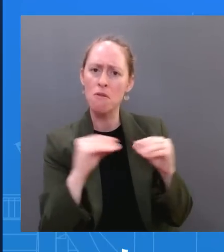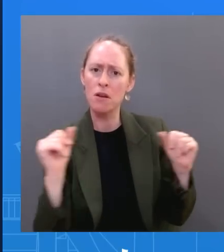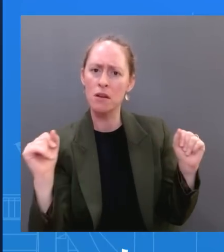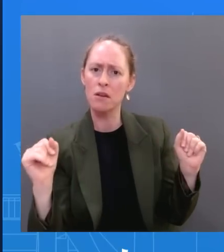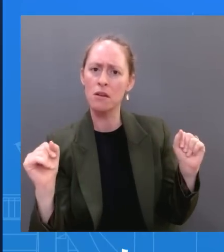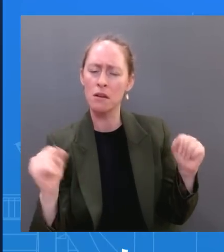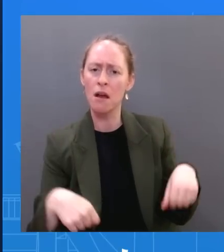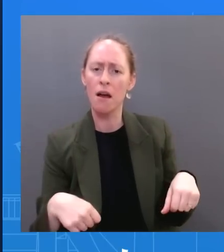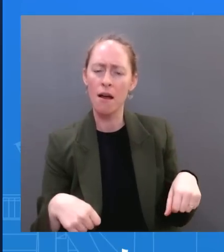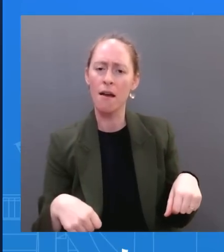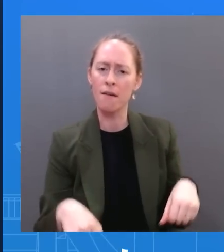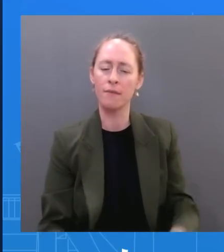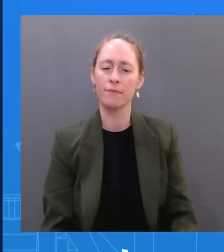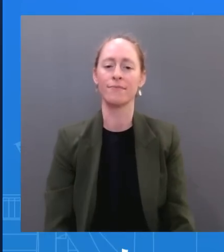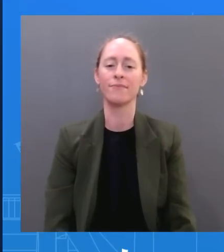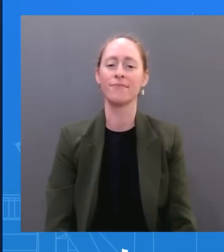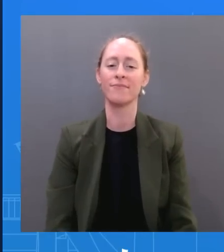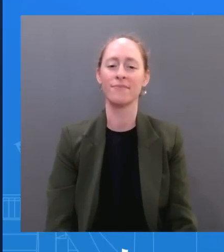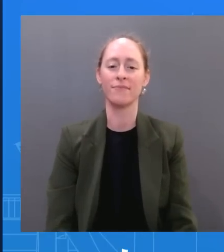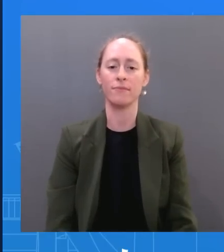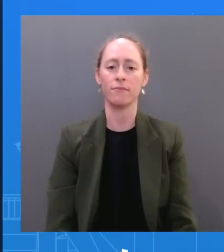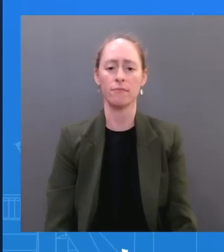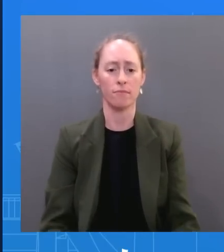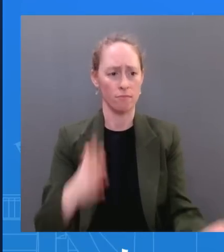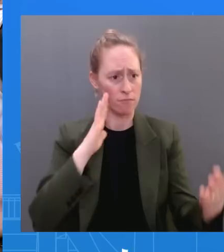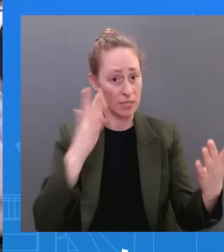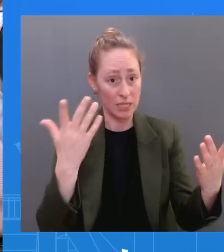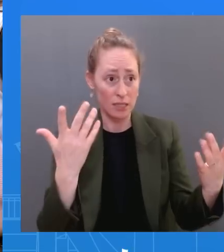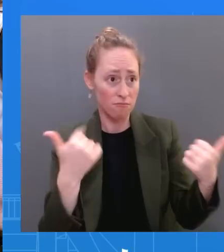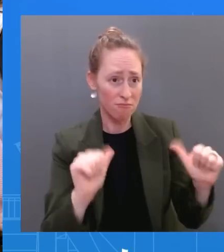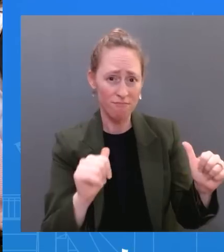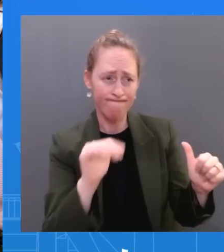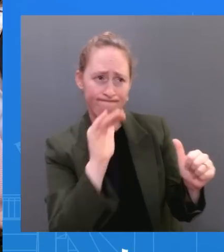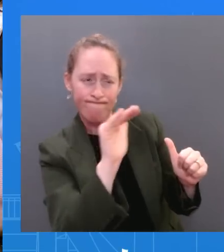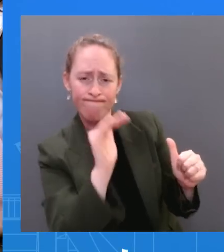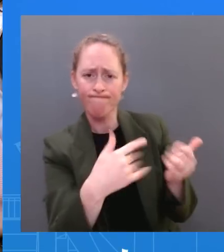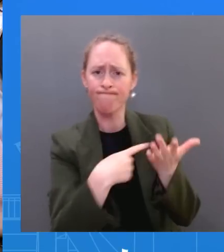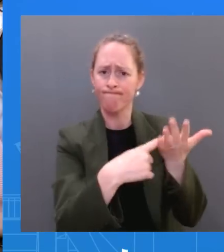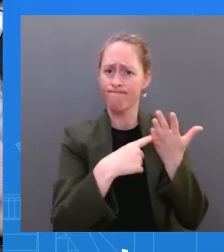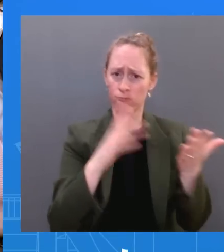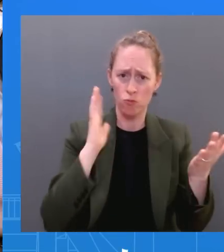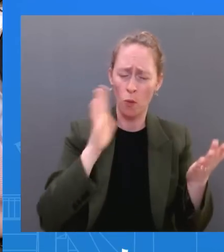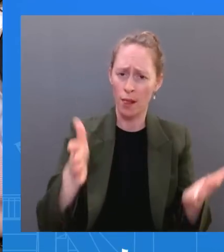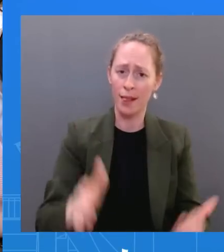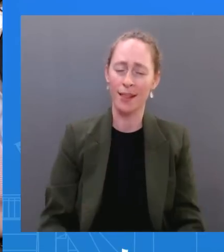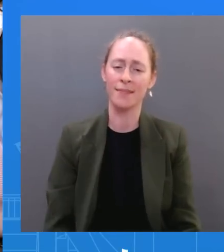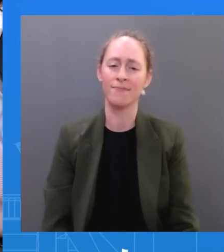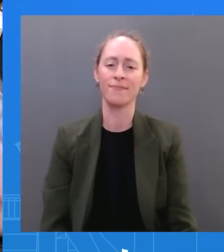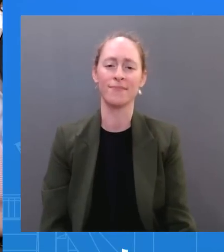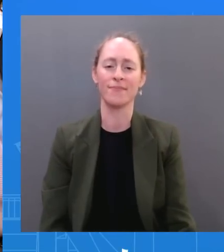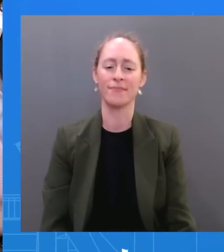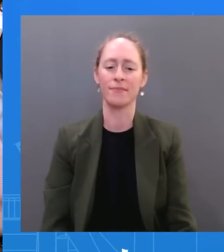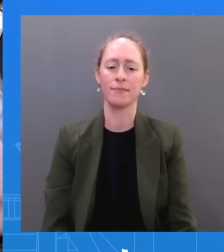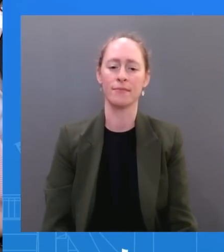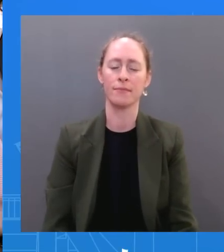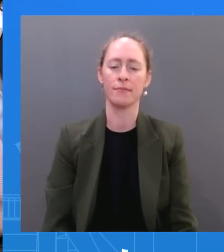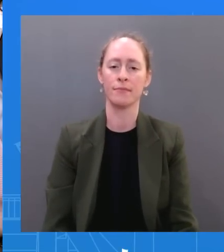to try to bring that about. The Press: But just more broadly on the trip's purpose, do you see any potential to ease or smooth the relationship